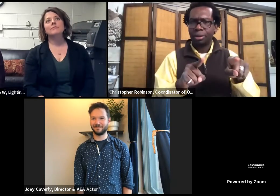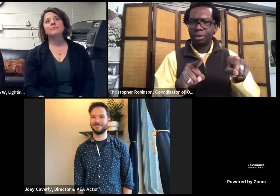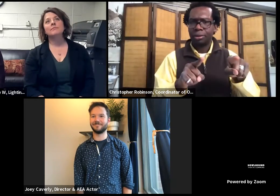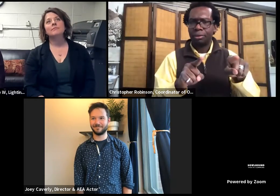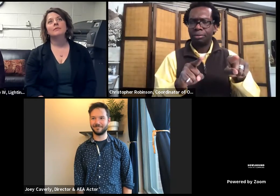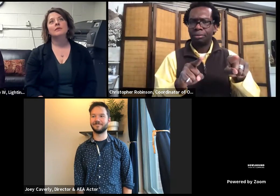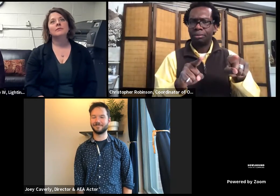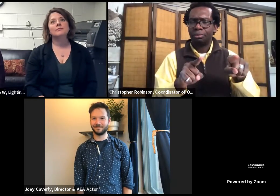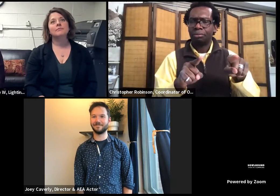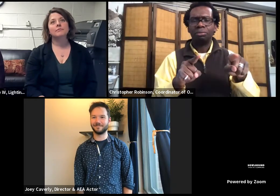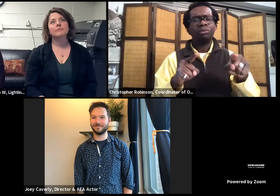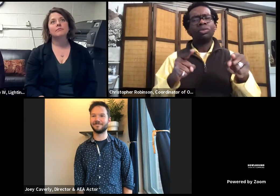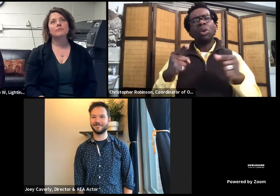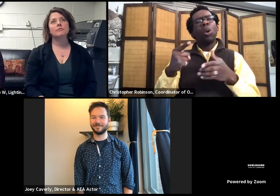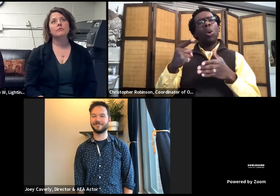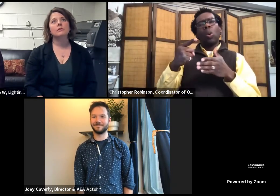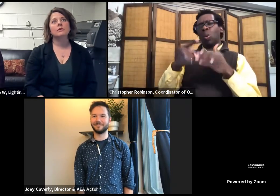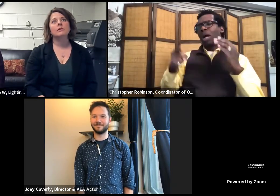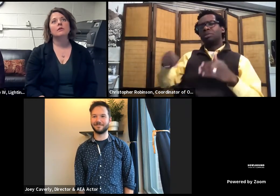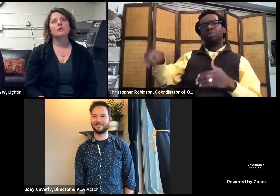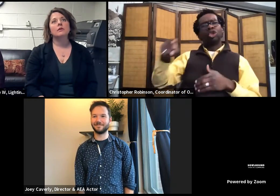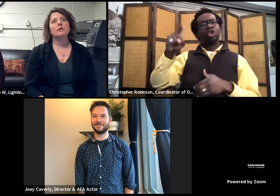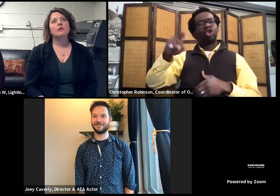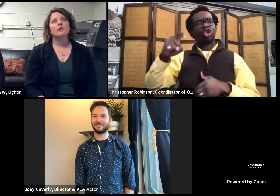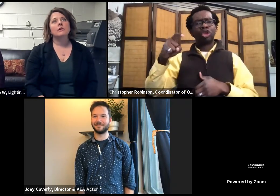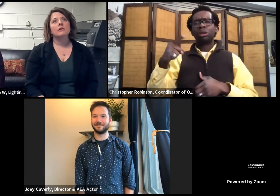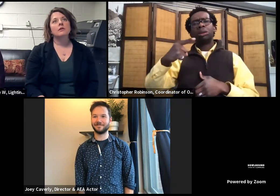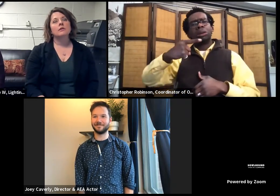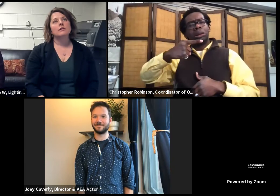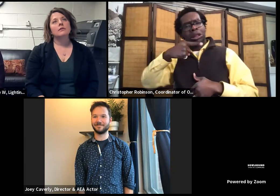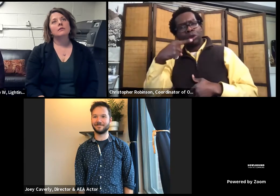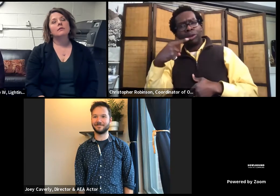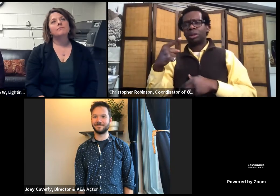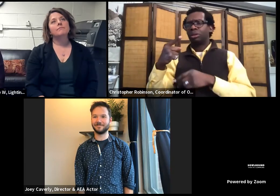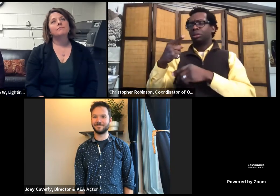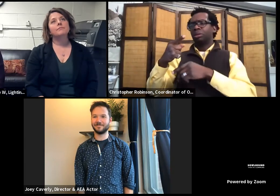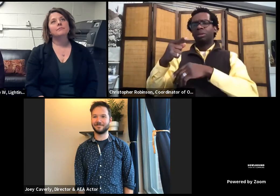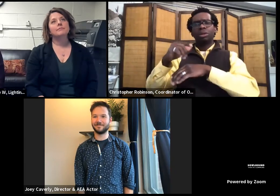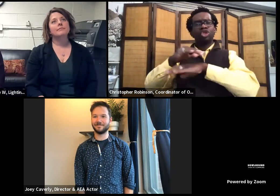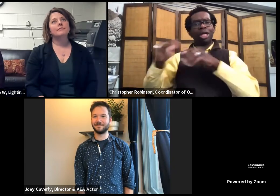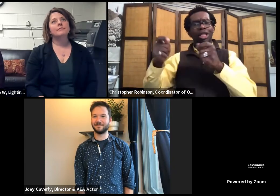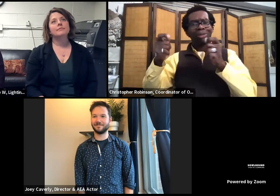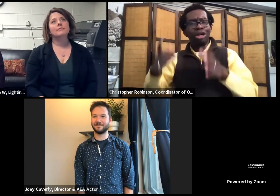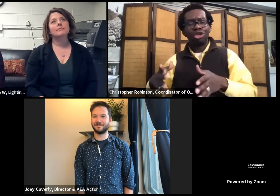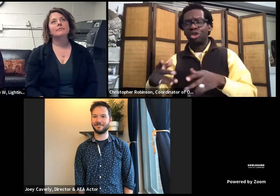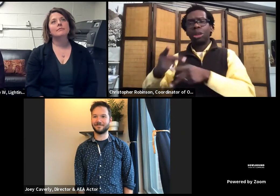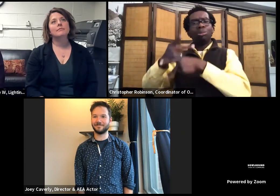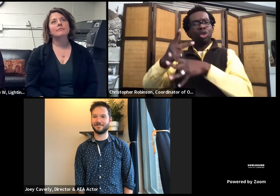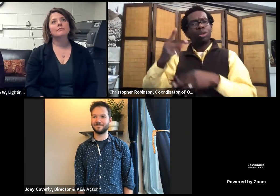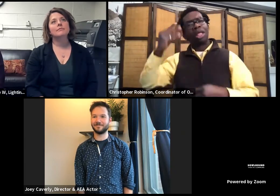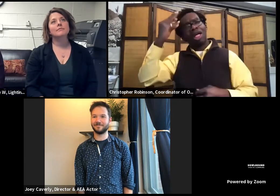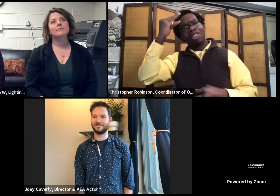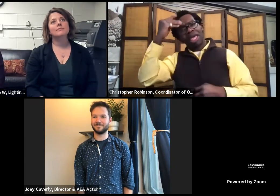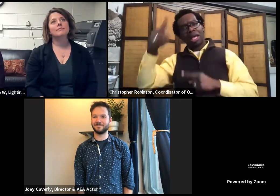Right at the beginning of "Romeo and Juliet," there's a fight that happens. So what should hearing stage managers